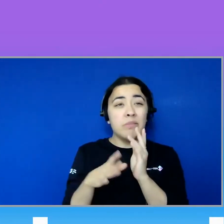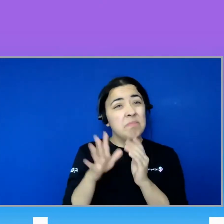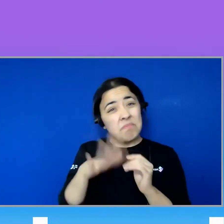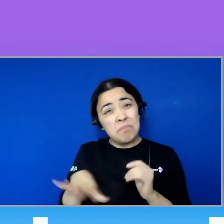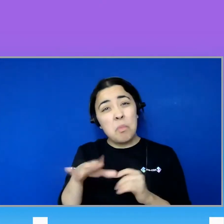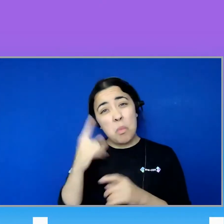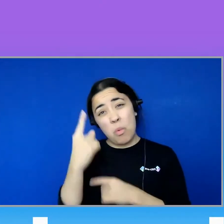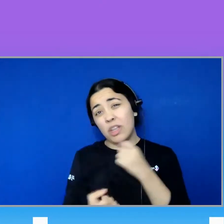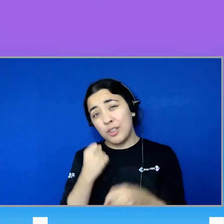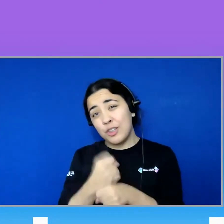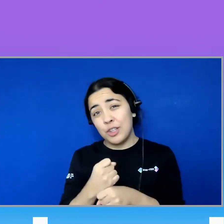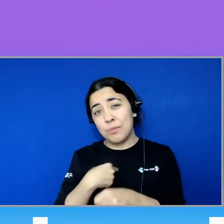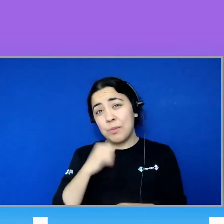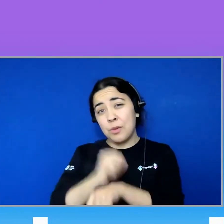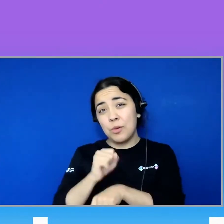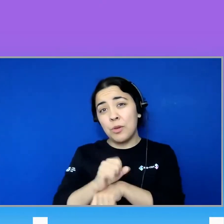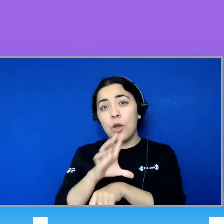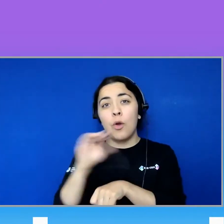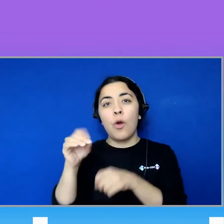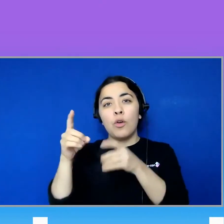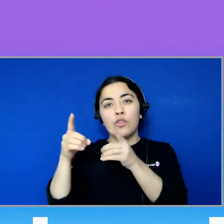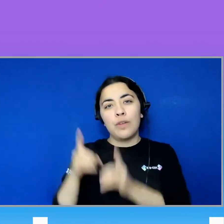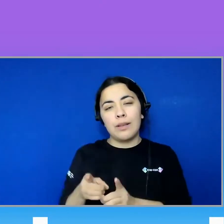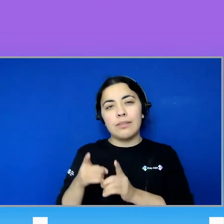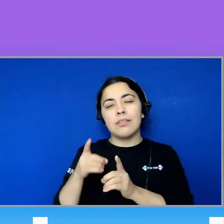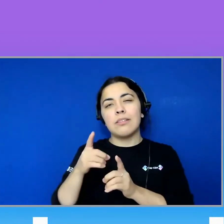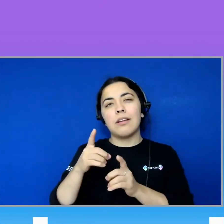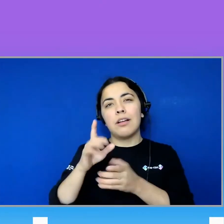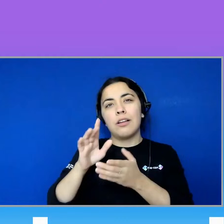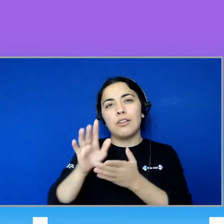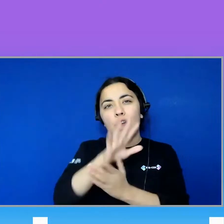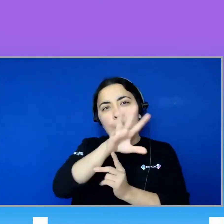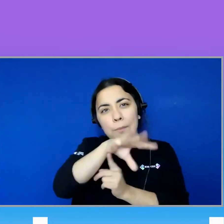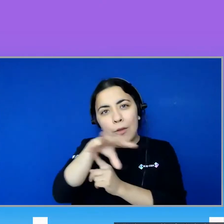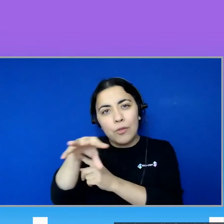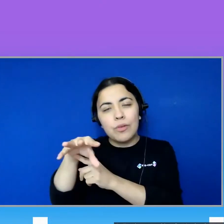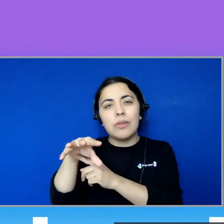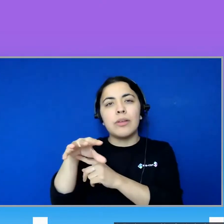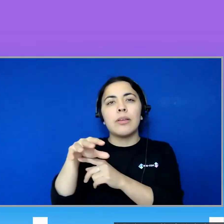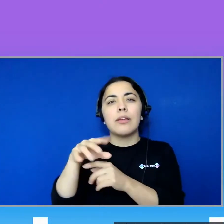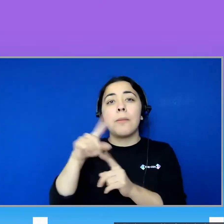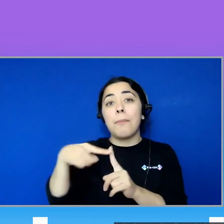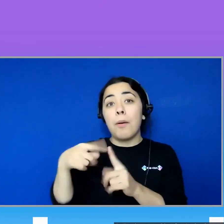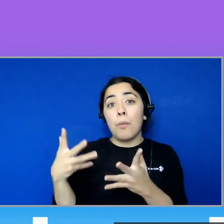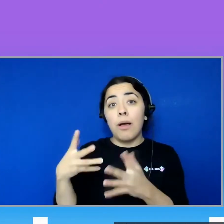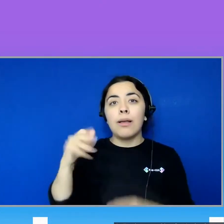about a year co-directing a documentary about the Americans